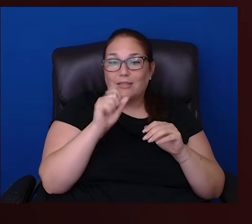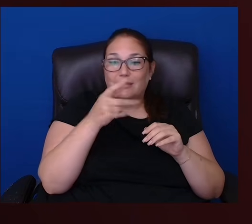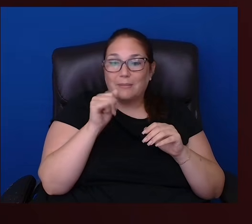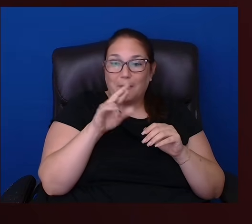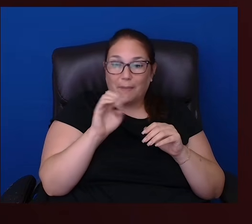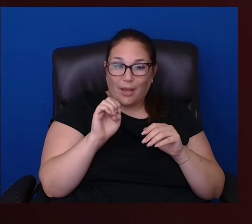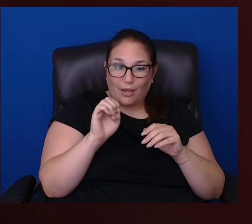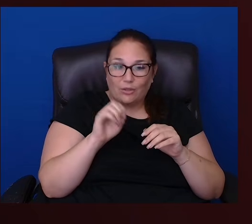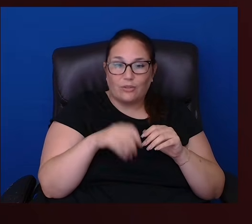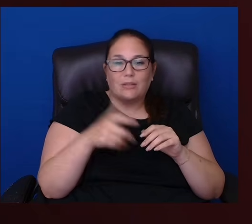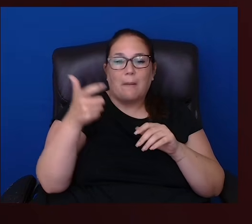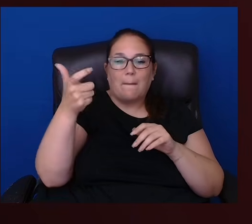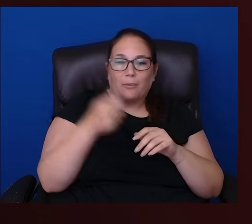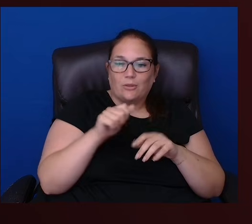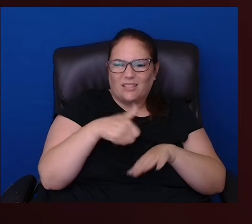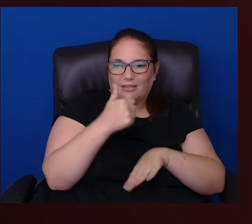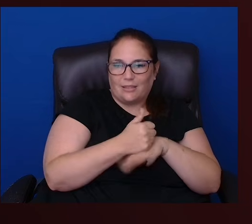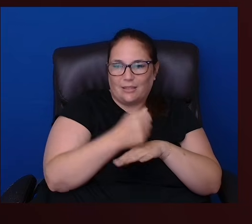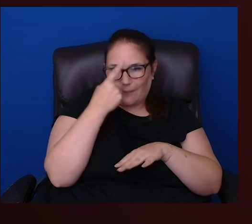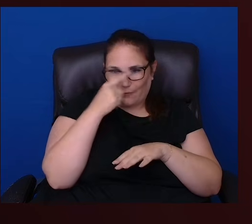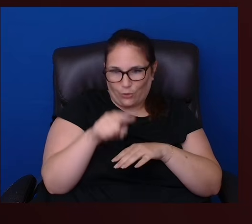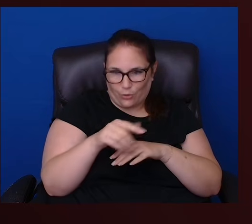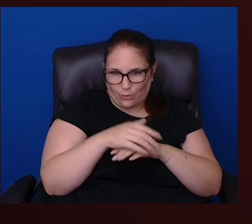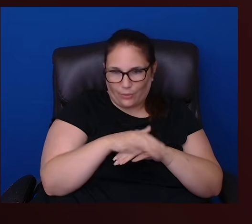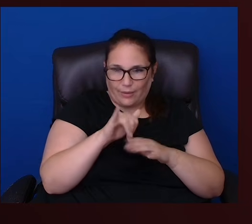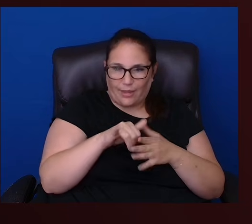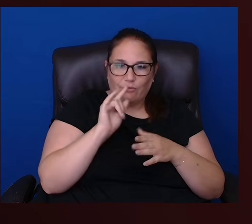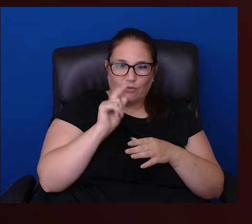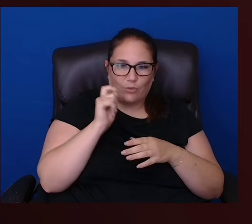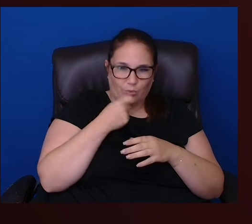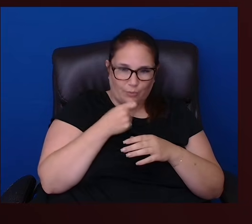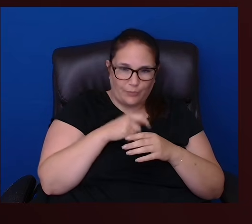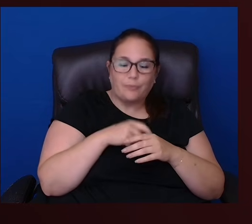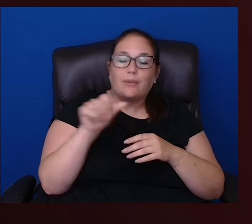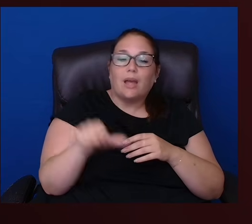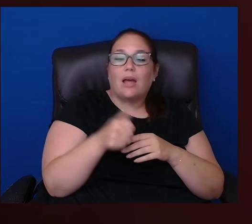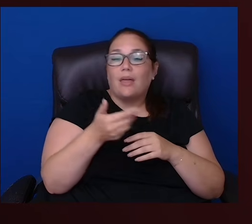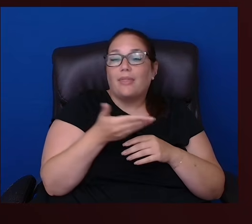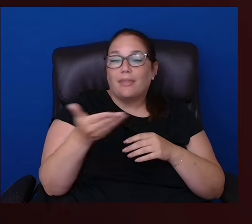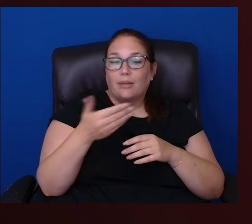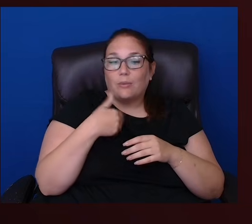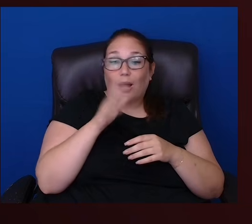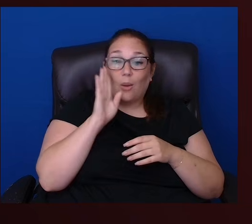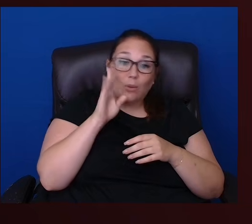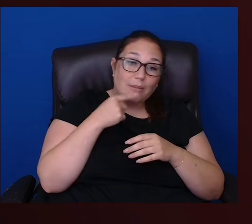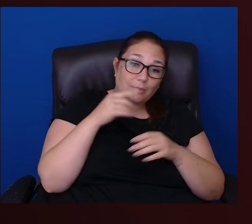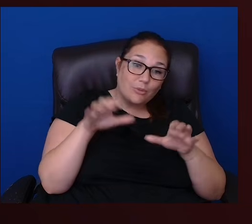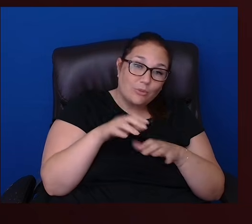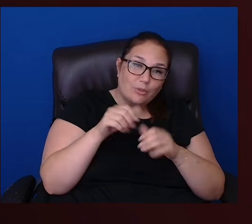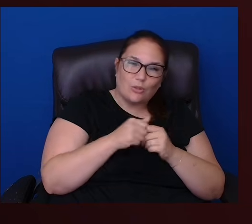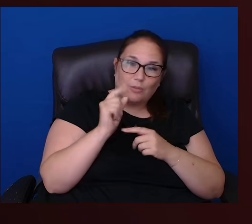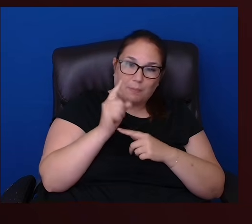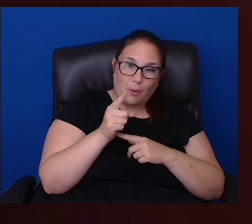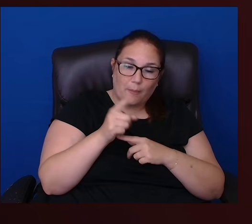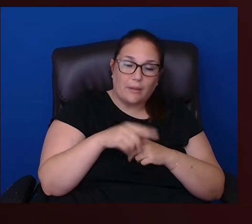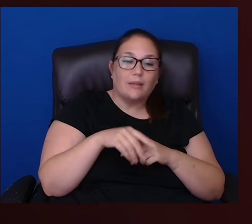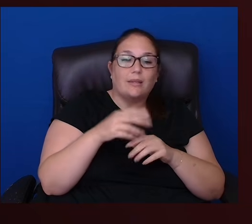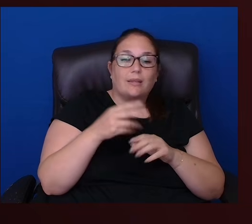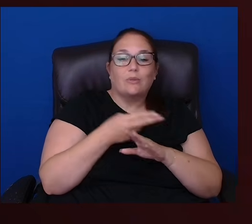sets it all up for you, so that is super-cool. Another thing, which is what I will be doing in just a second, is using GitHub Models.